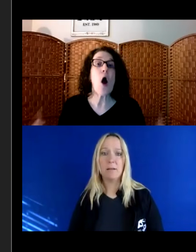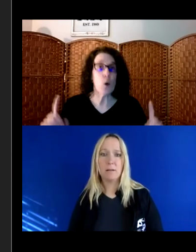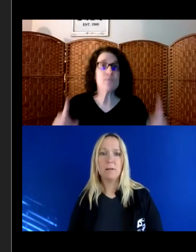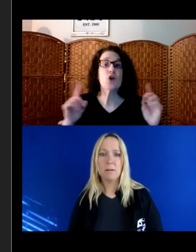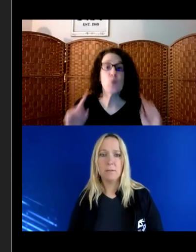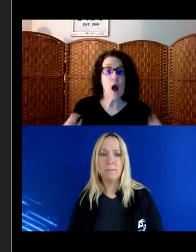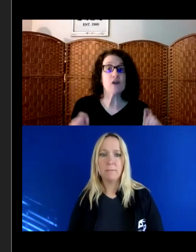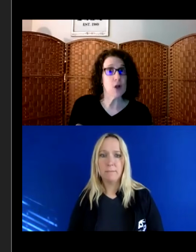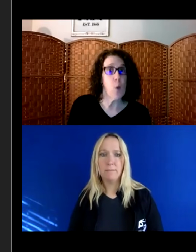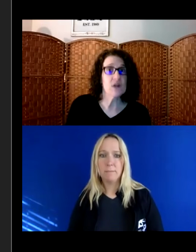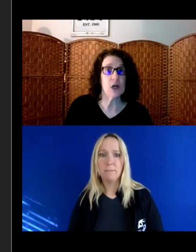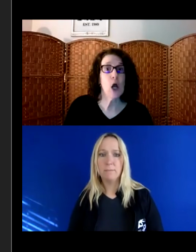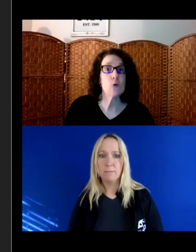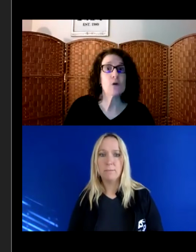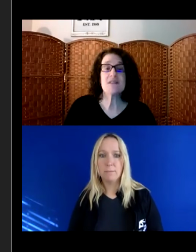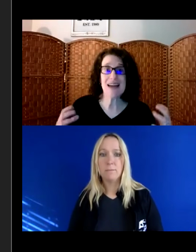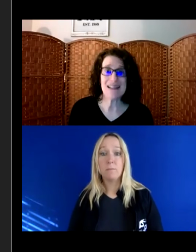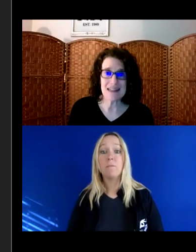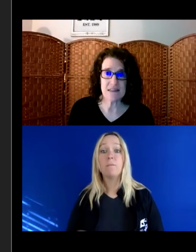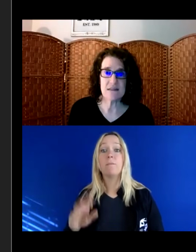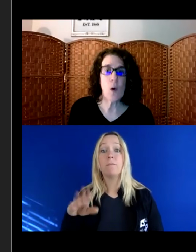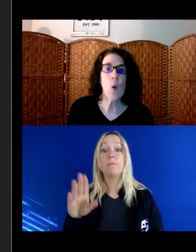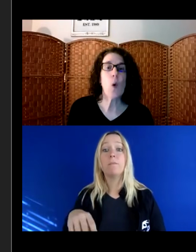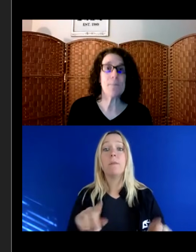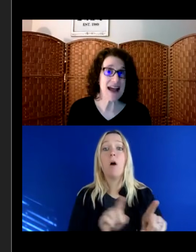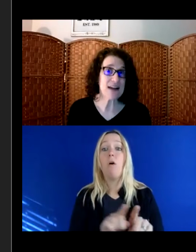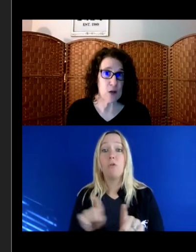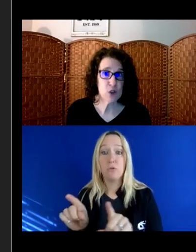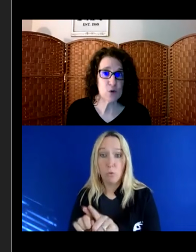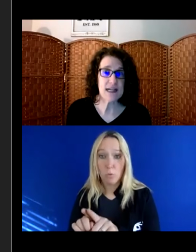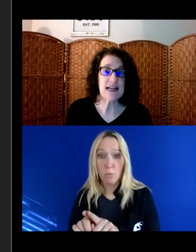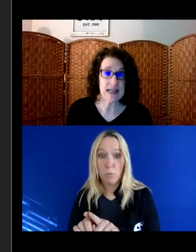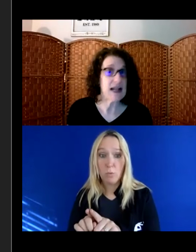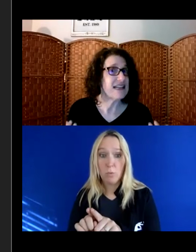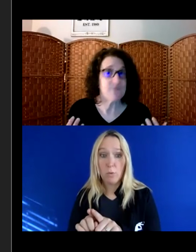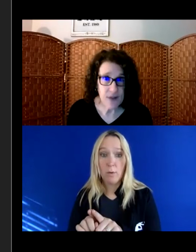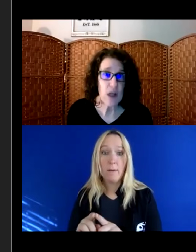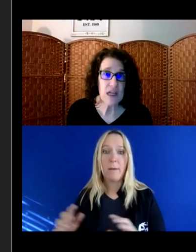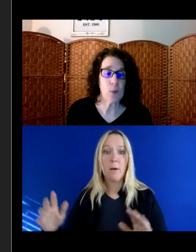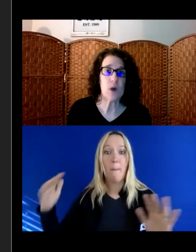Oh, you also want to note silence or background music. It is very important.